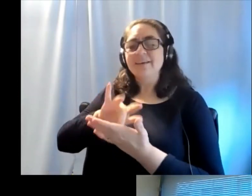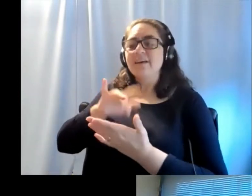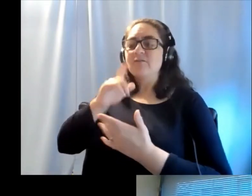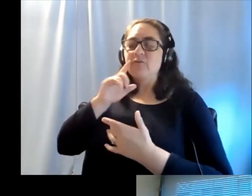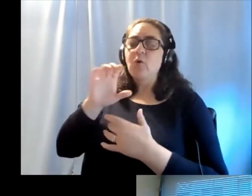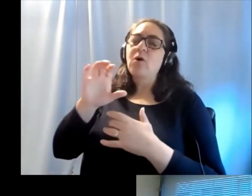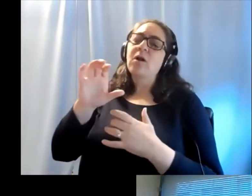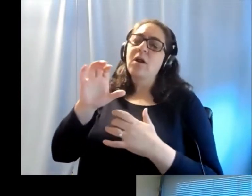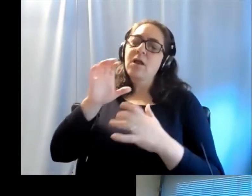City.